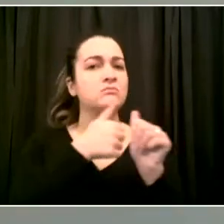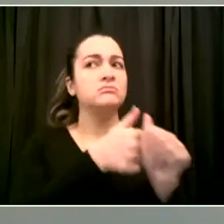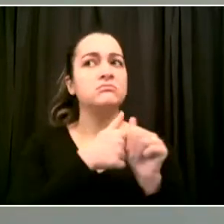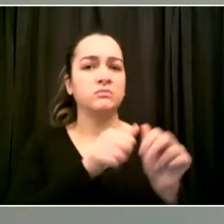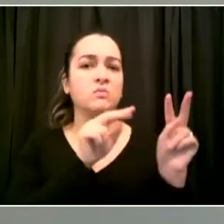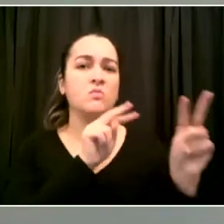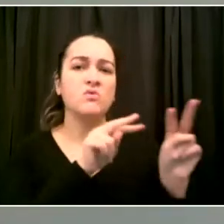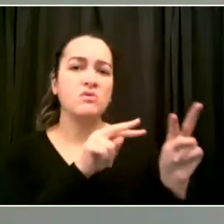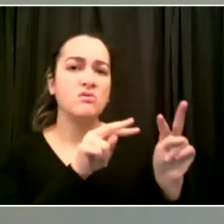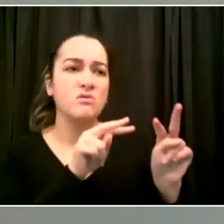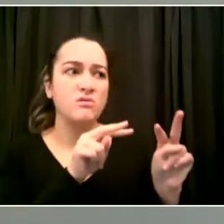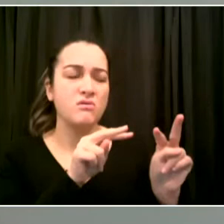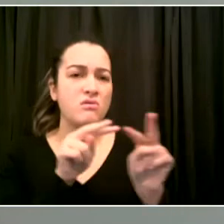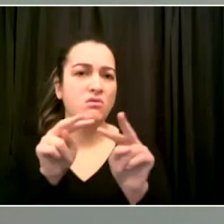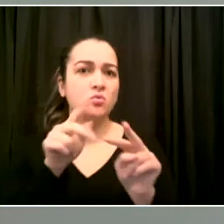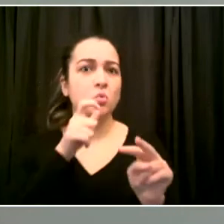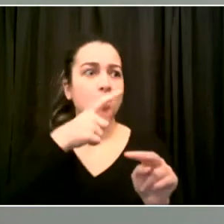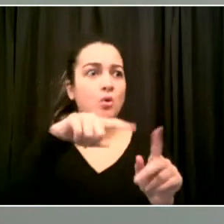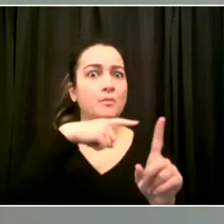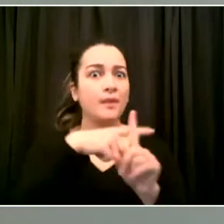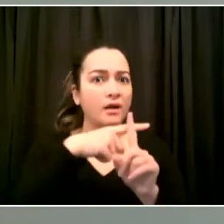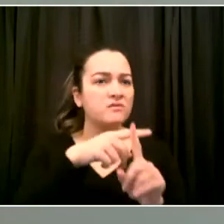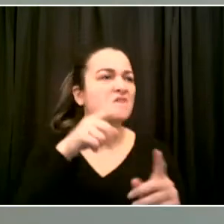THAT'S REALLLY THE KEY, YOU NND EETO PIECE TOGETHER THREE